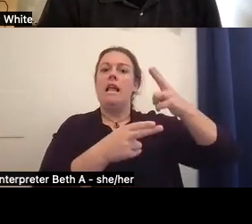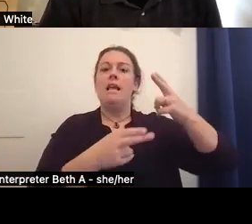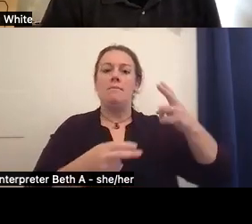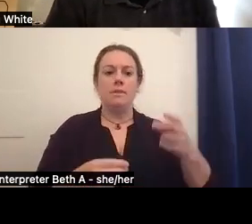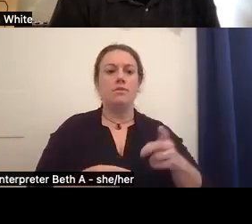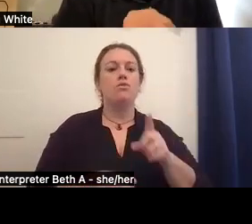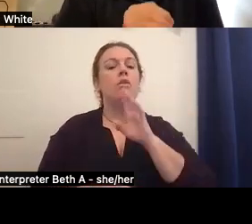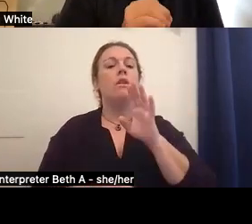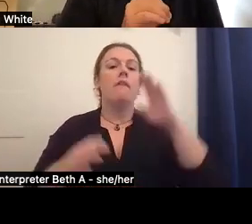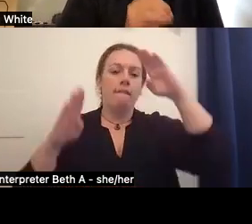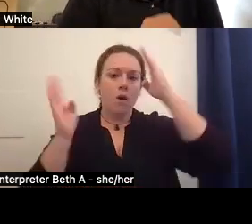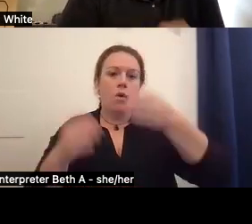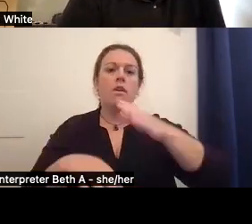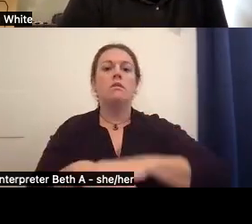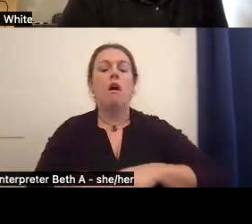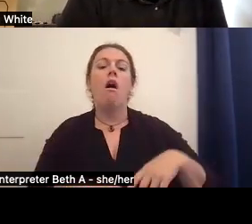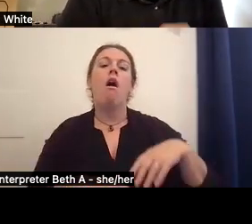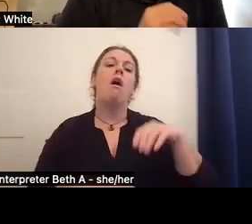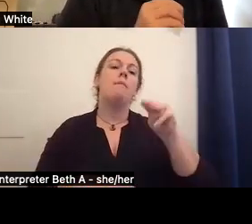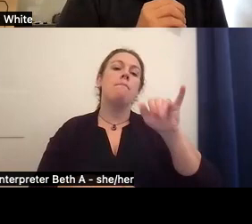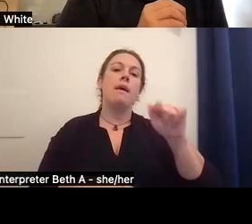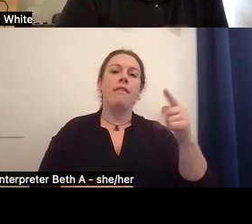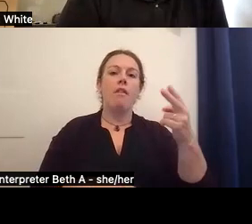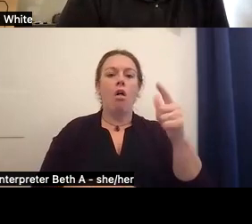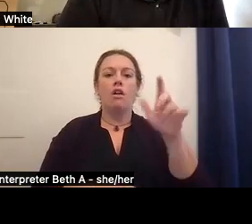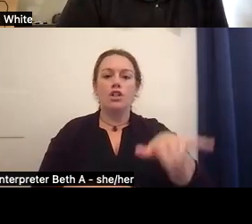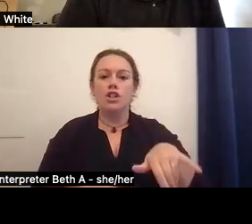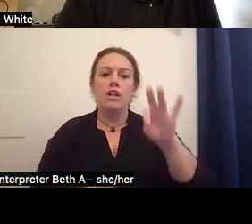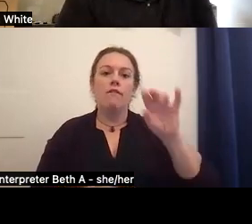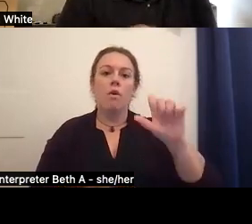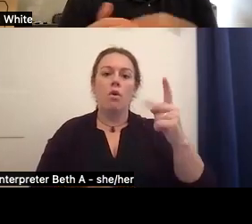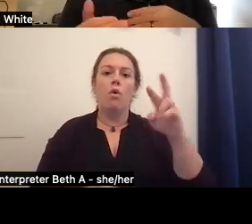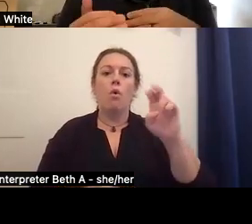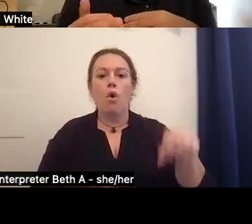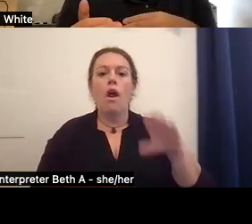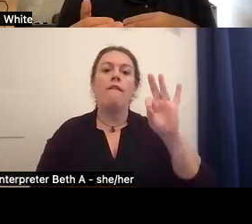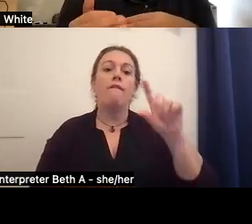and folk tales rather than true knowledge systems and epistemology and this is where we get into